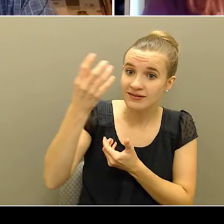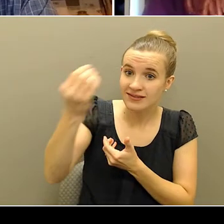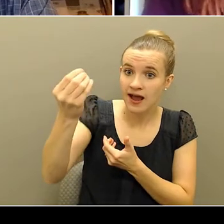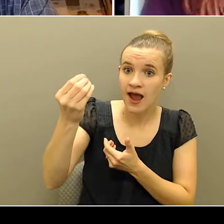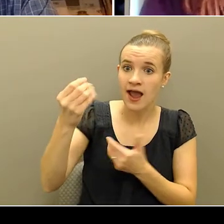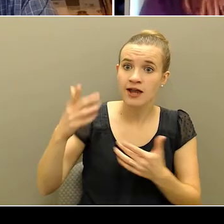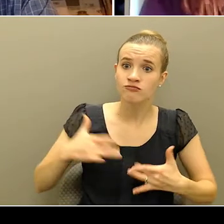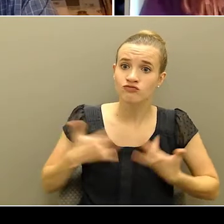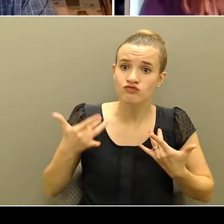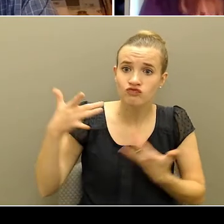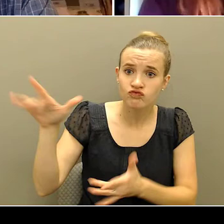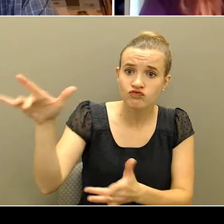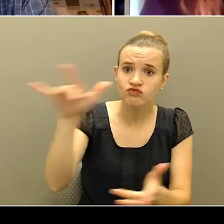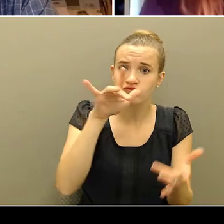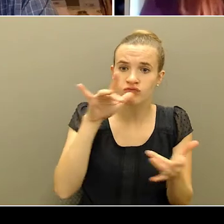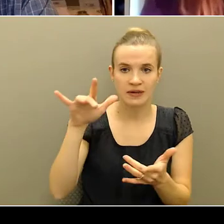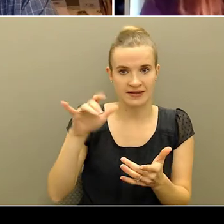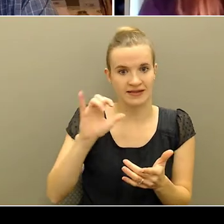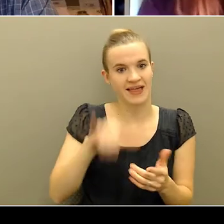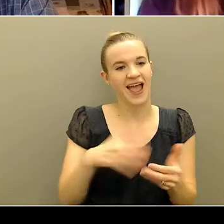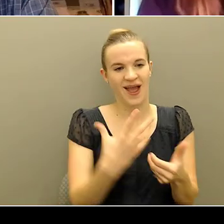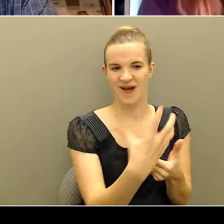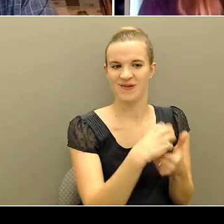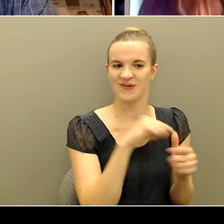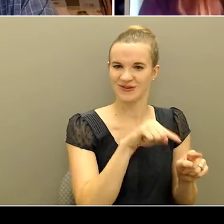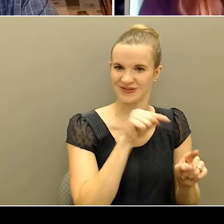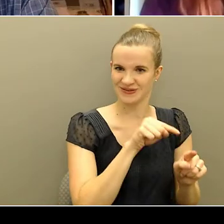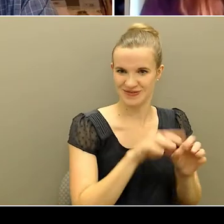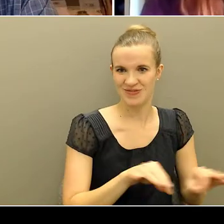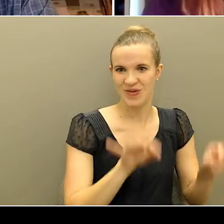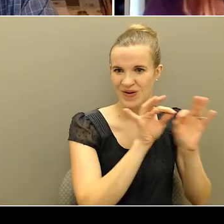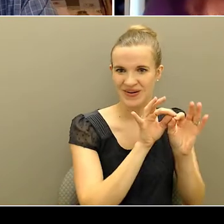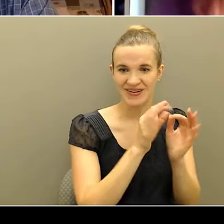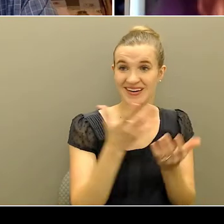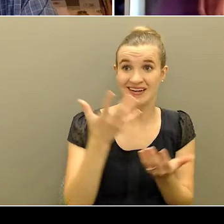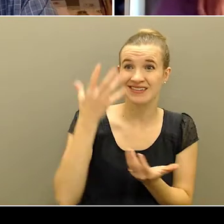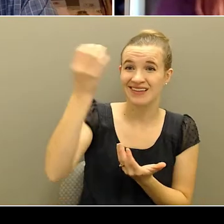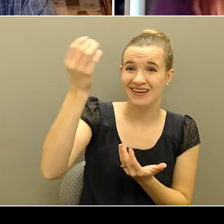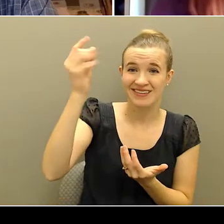stuff and the great outdoors activities that can't really be made 100% ADA, you